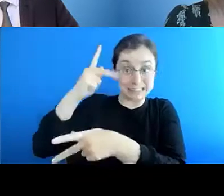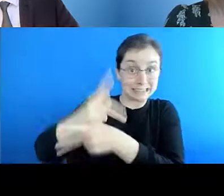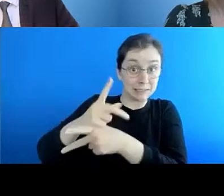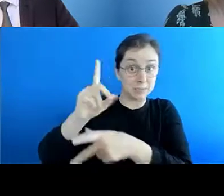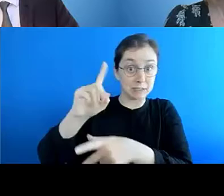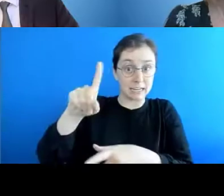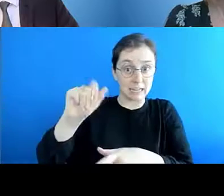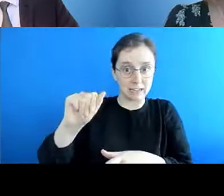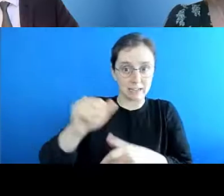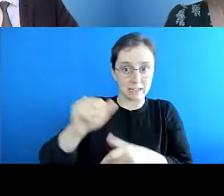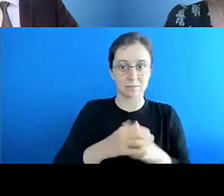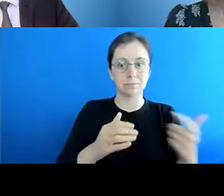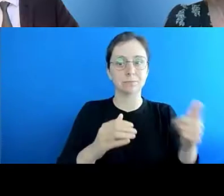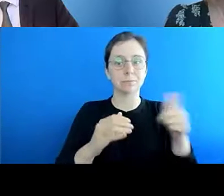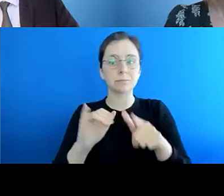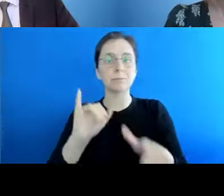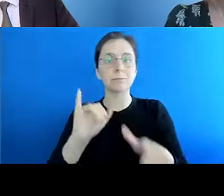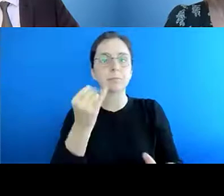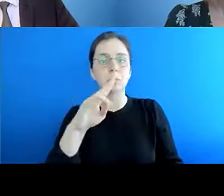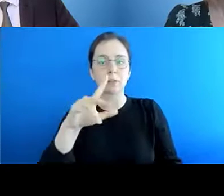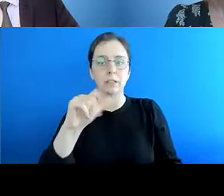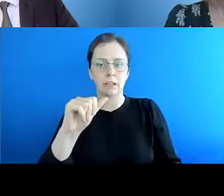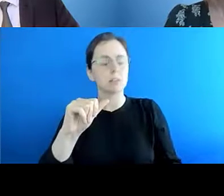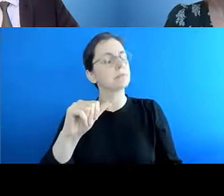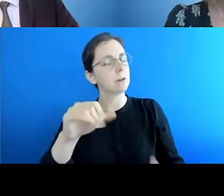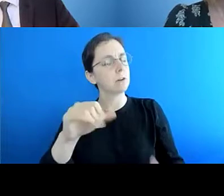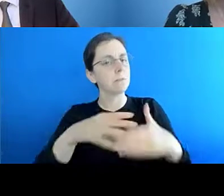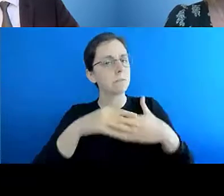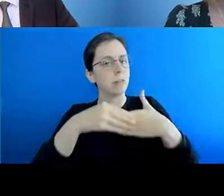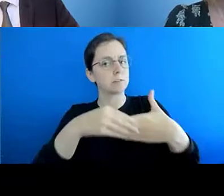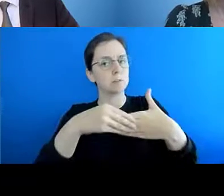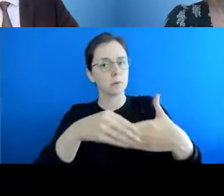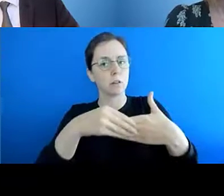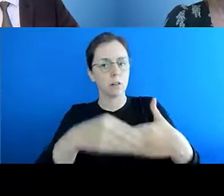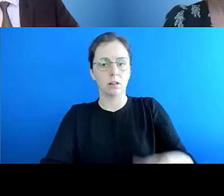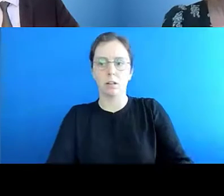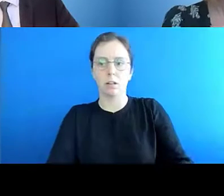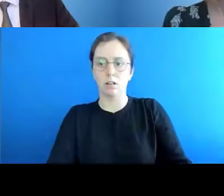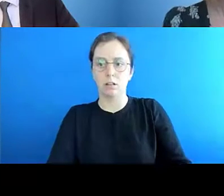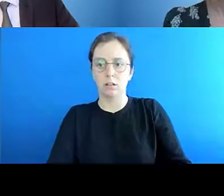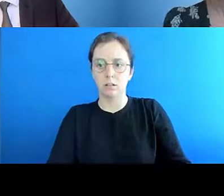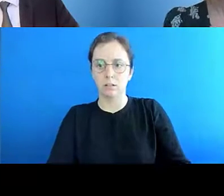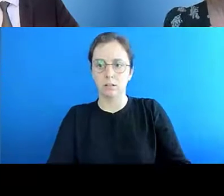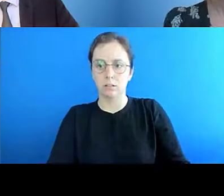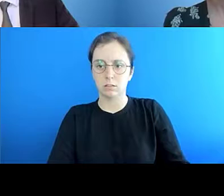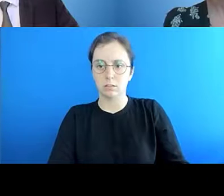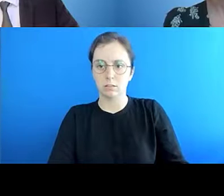Julia Slutsman: So the policy is really flexible in how data is most appropriately shared for given projects,